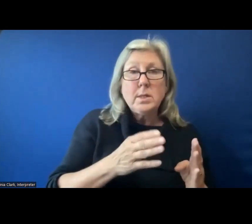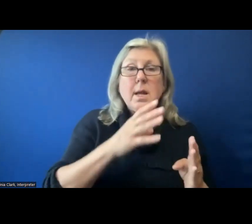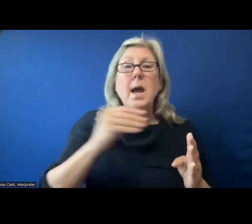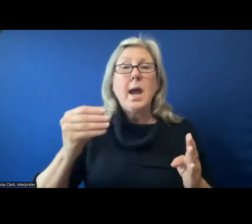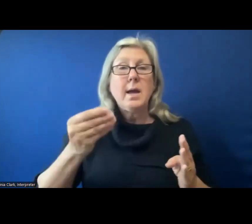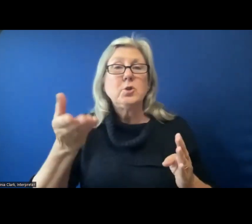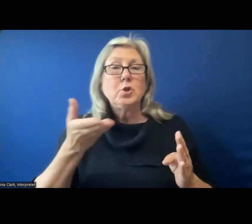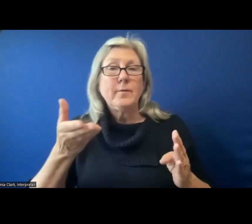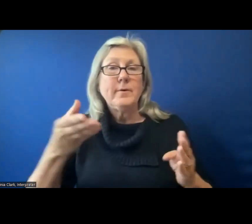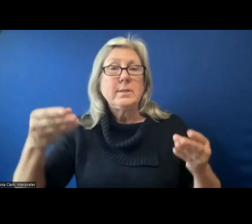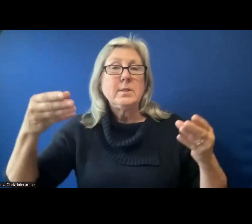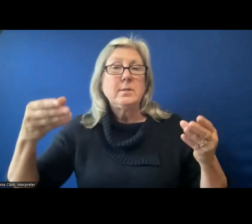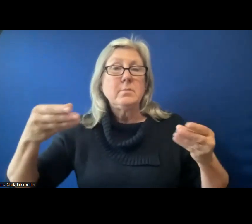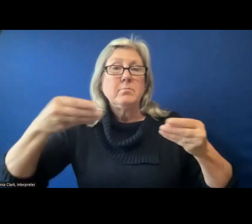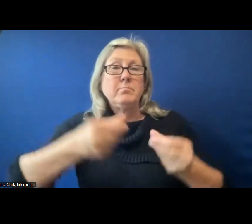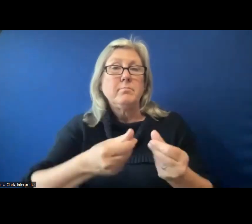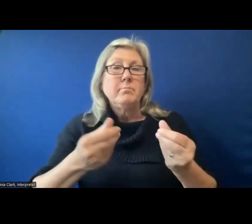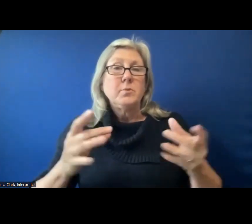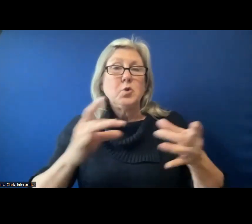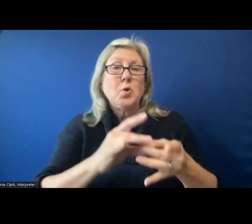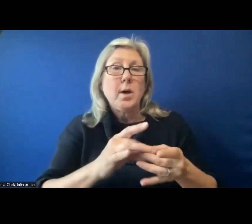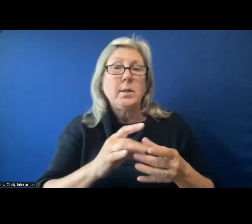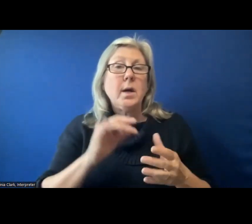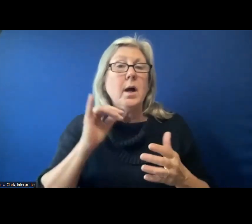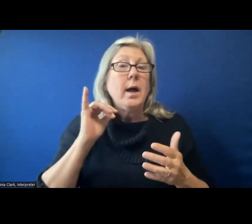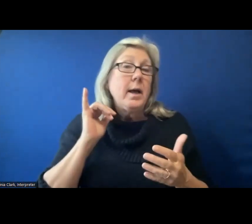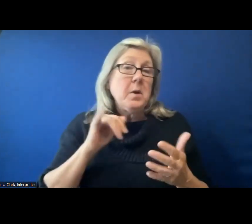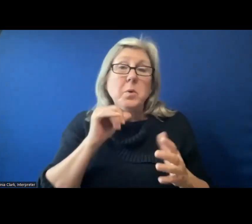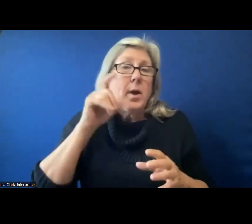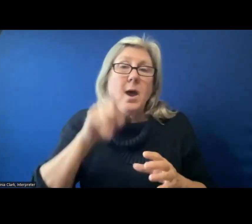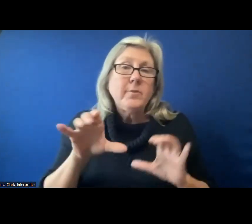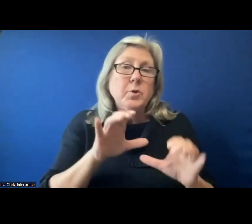So that's a gap we somehow need to fill, not necessarily in the same way, but we need that